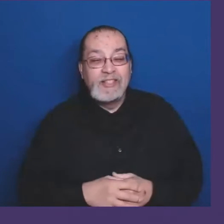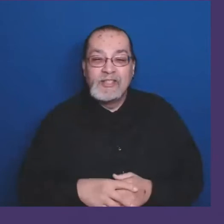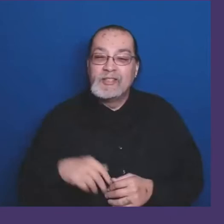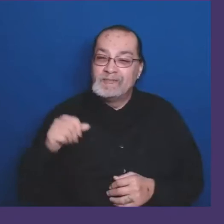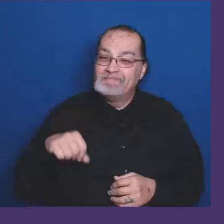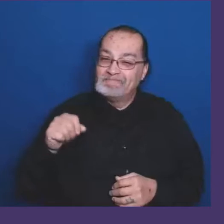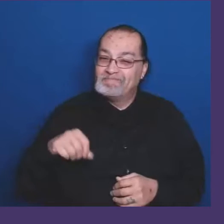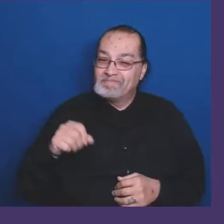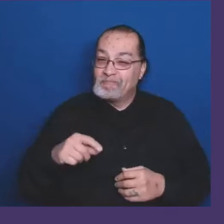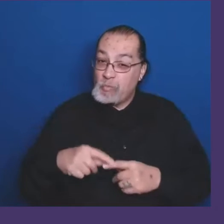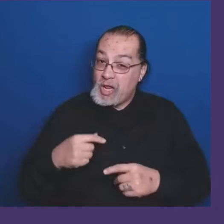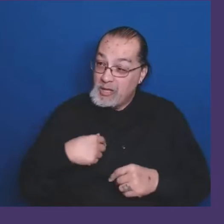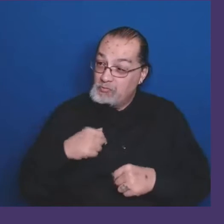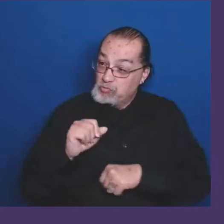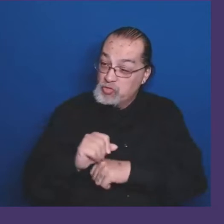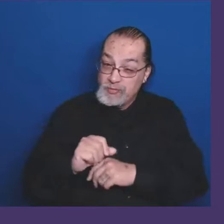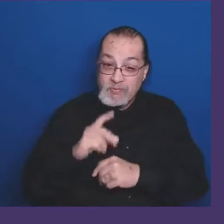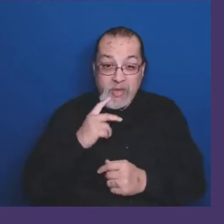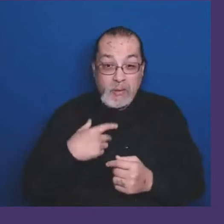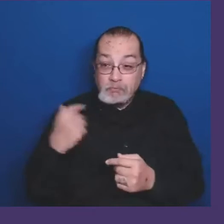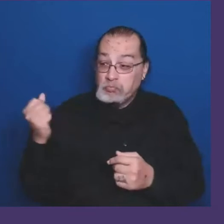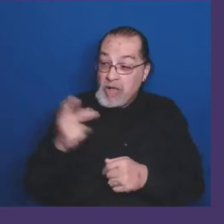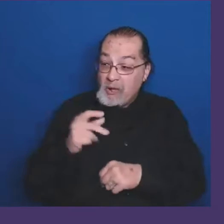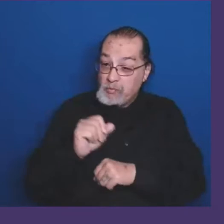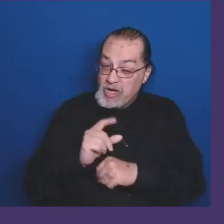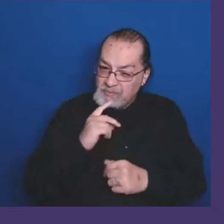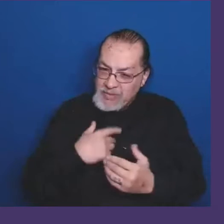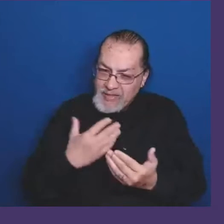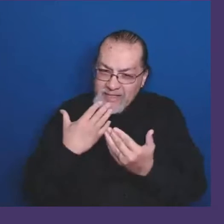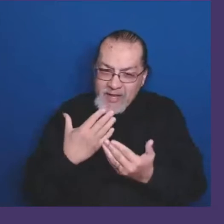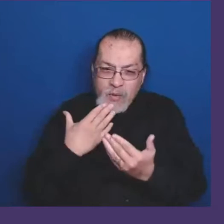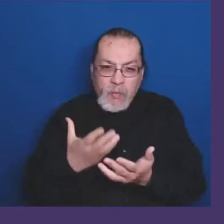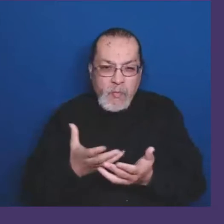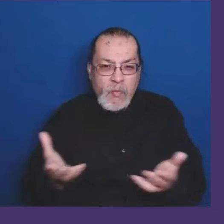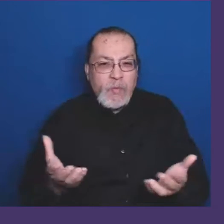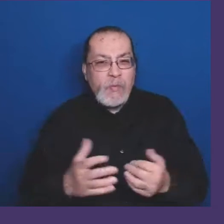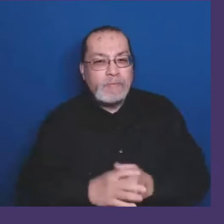on when you do go back. Ilene Arenberg: I do have a lot to catch up on when I get back.